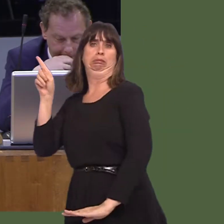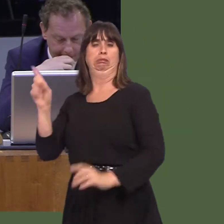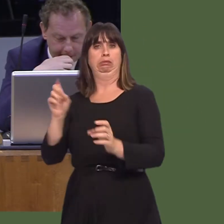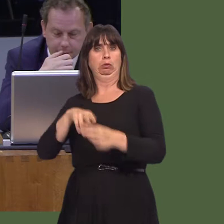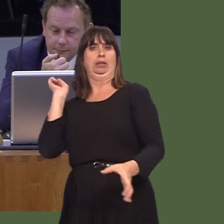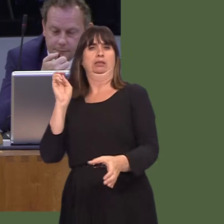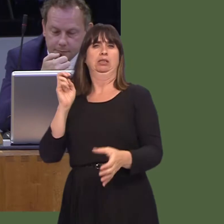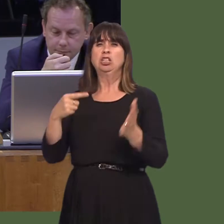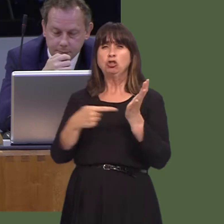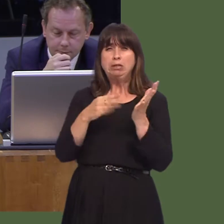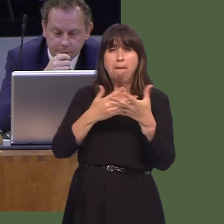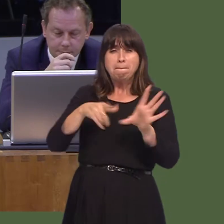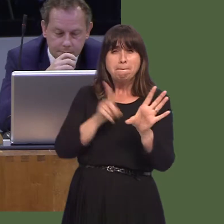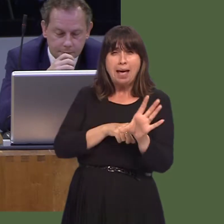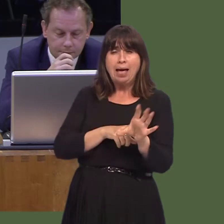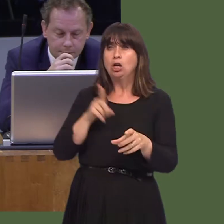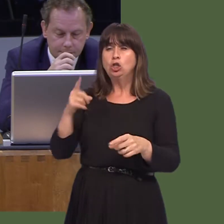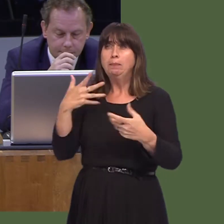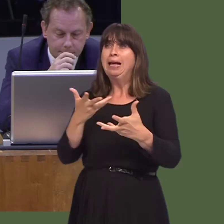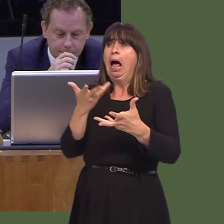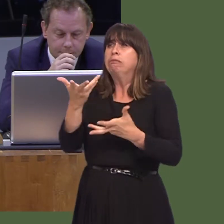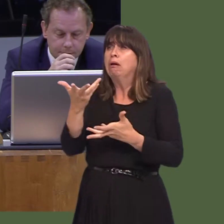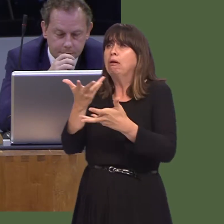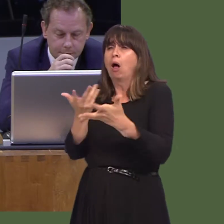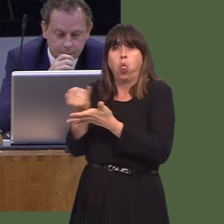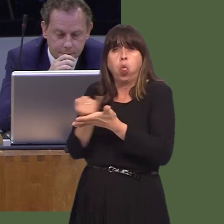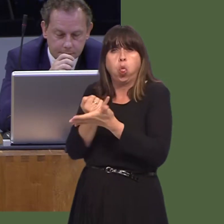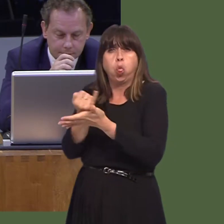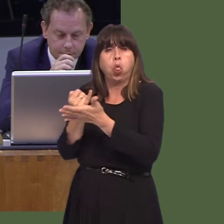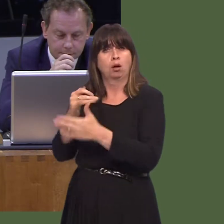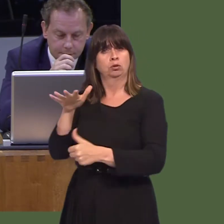Theresa May has bungled every negotiation with the EU, and senior Tory Ministers are